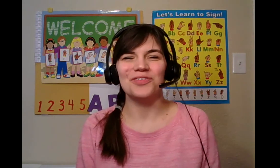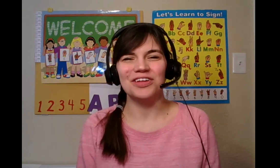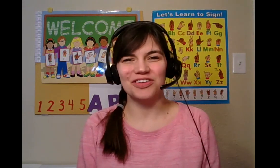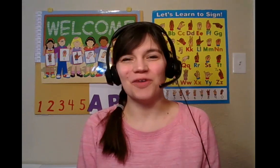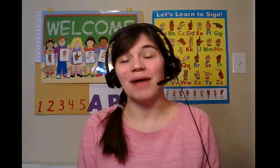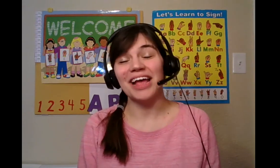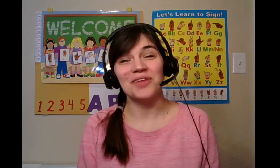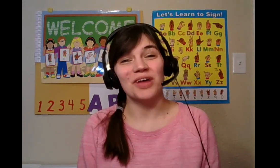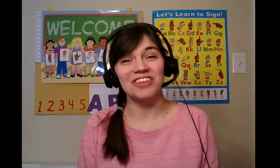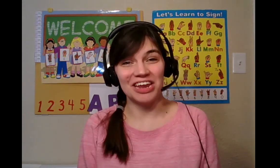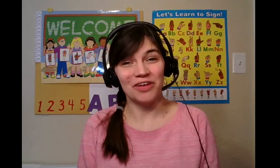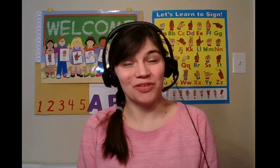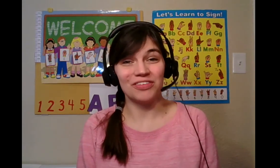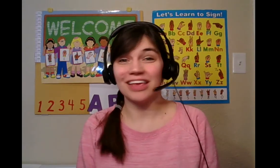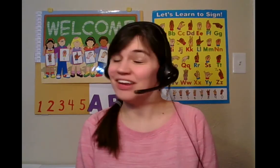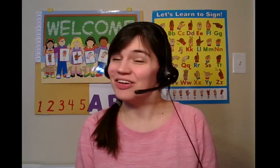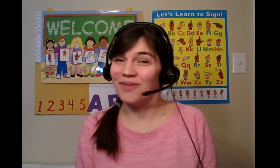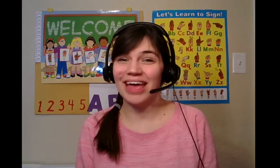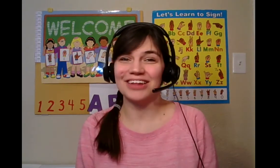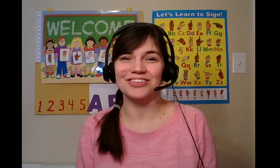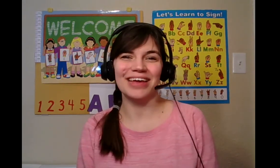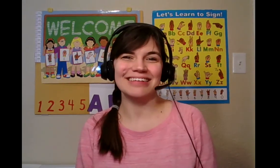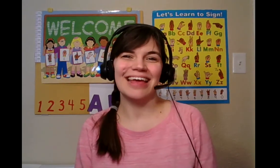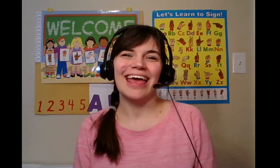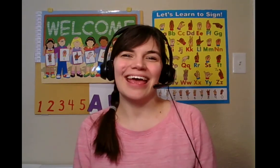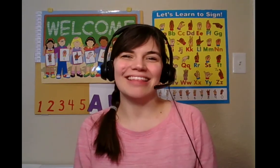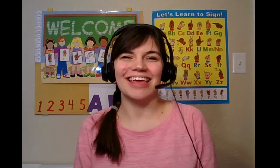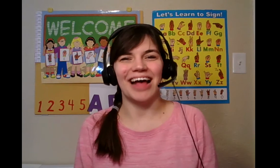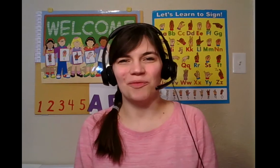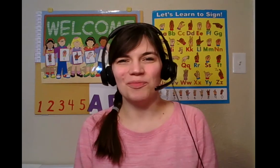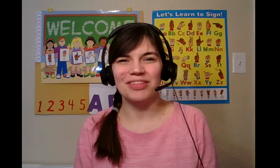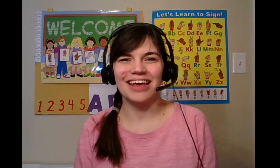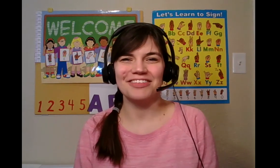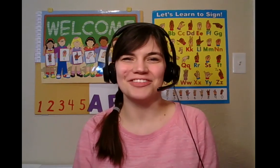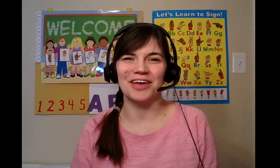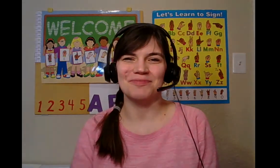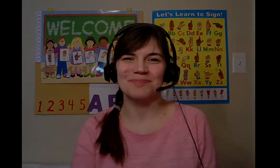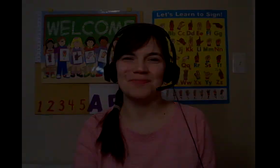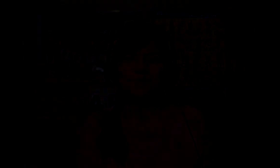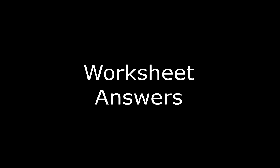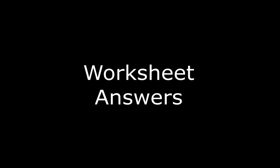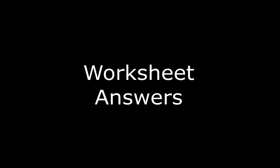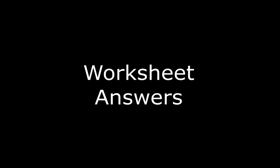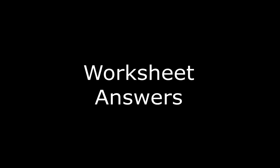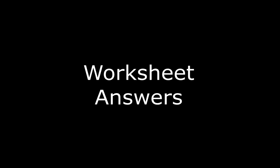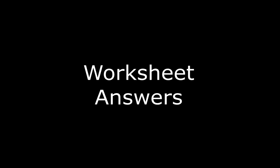need to go back and watch any of those again, go ahead and do it and then I will put the answers up.